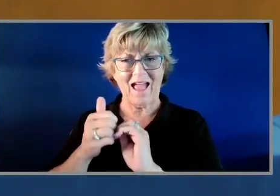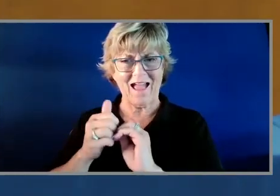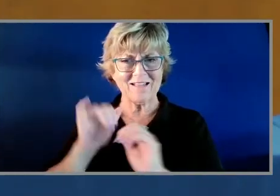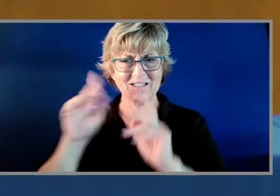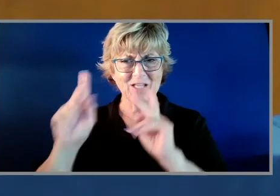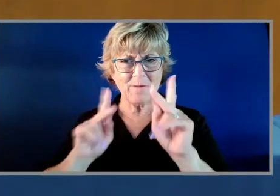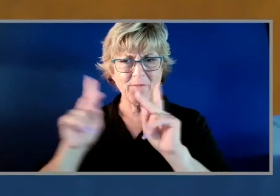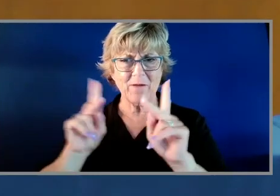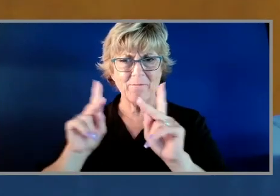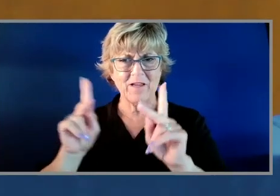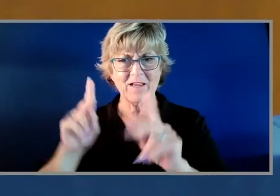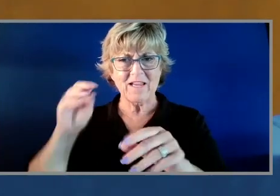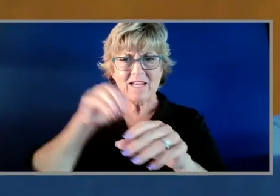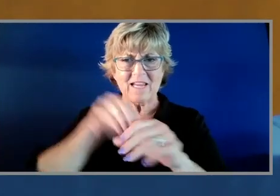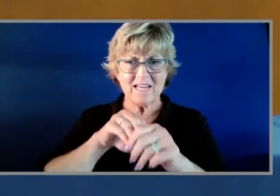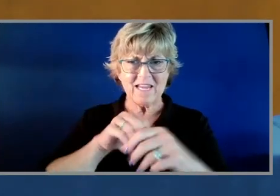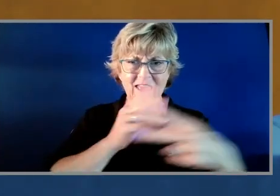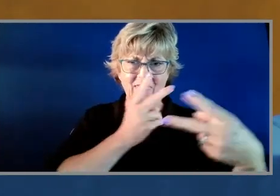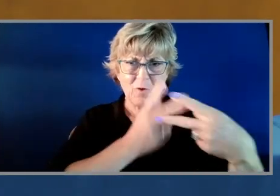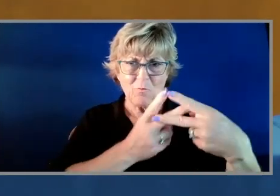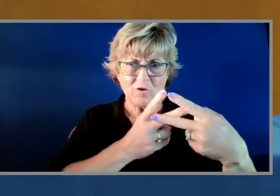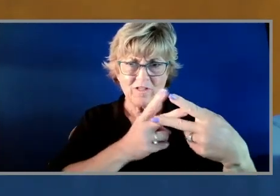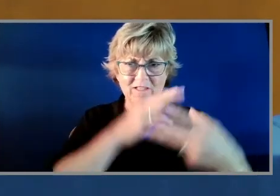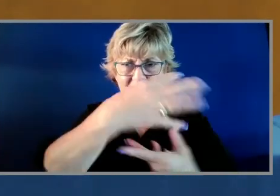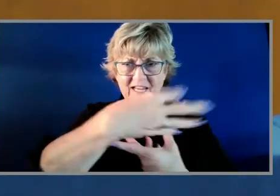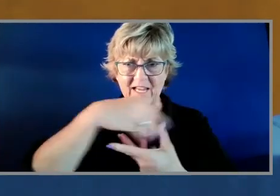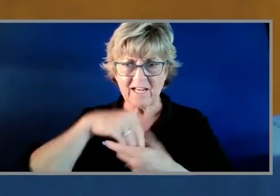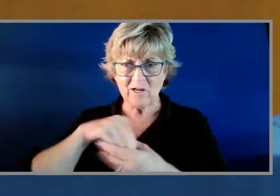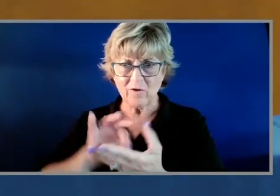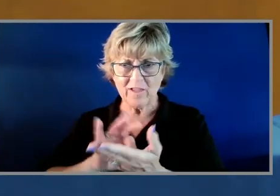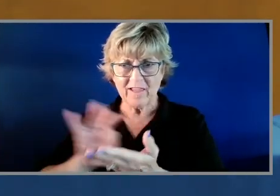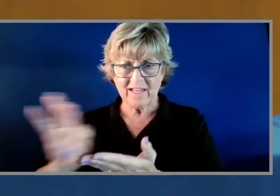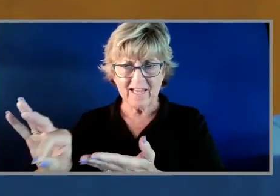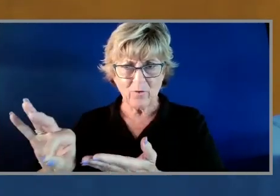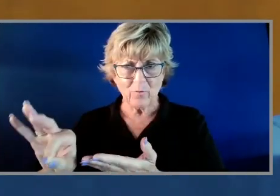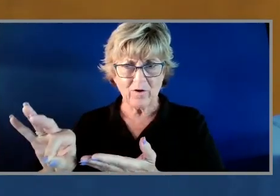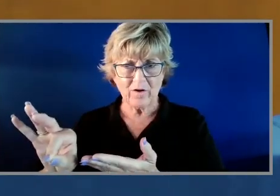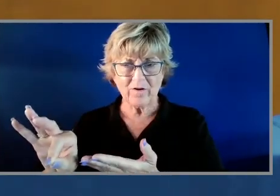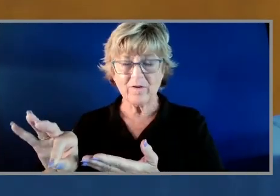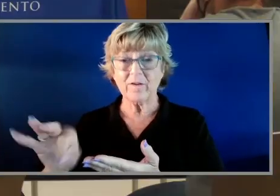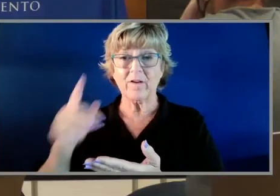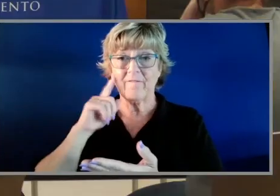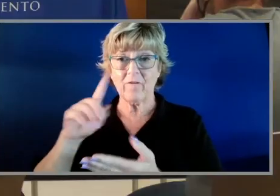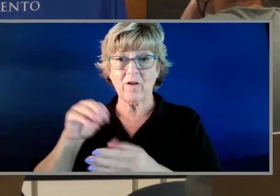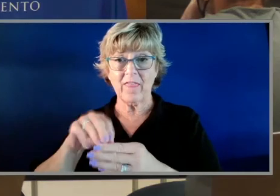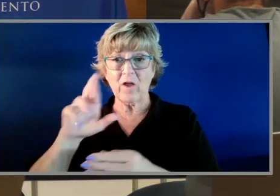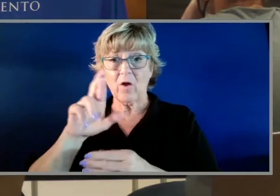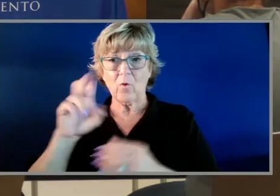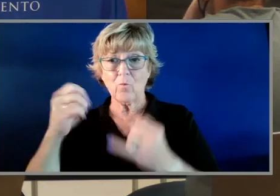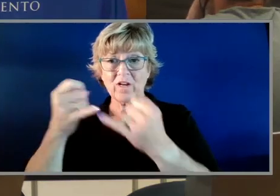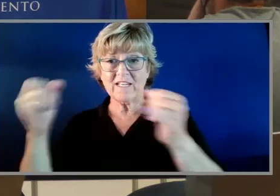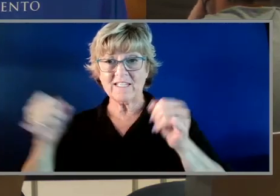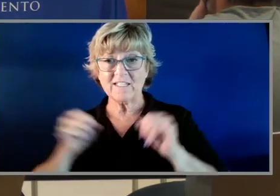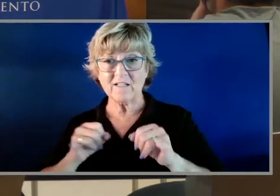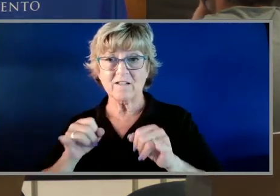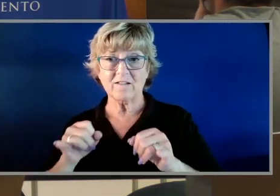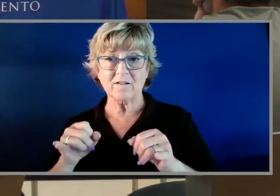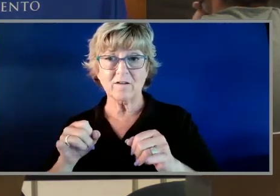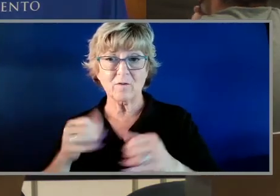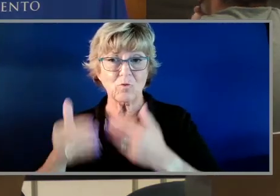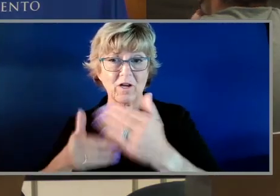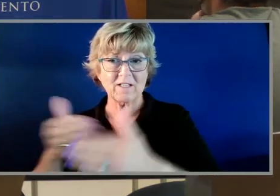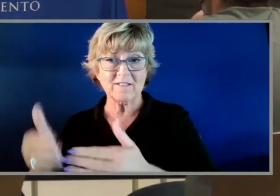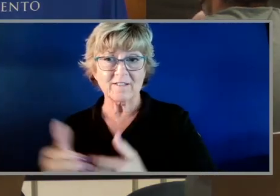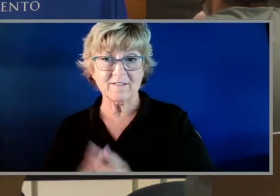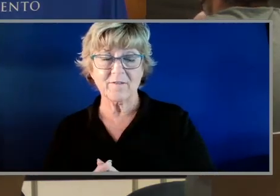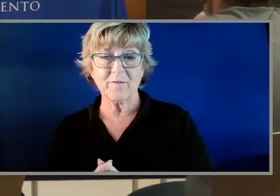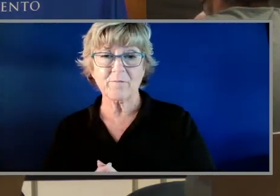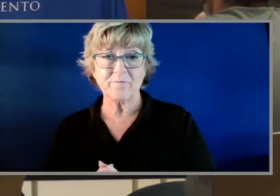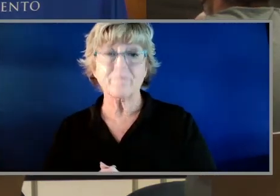Studio: In the city of folsom how are the how's the population within the prison setting accounted for in the both the